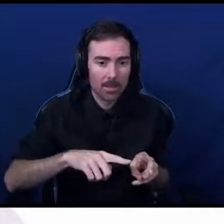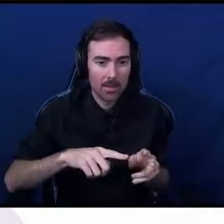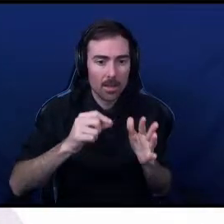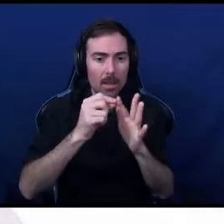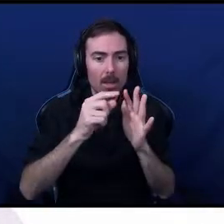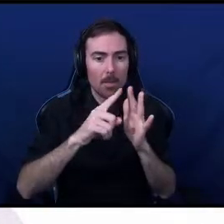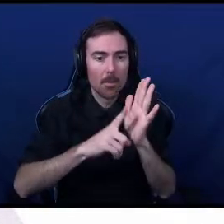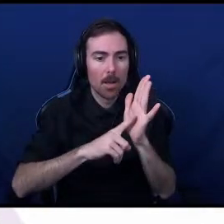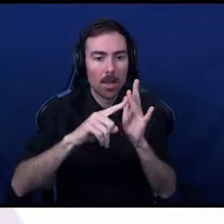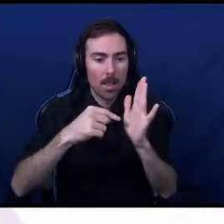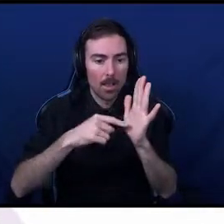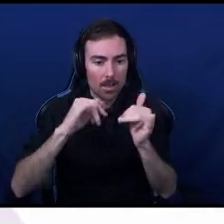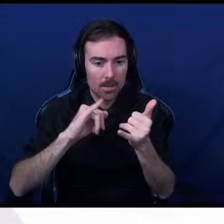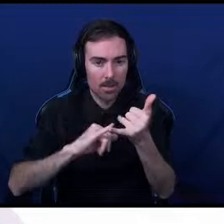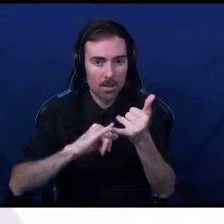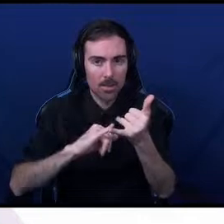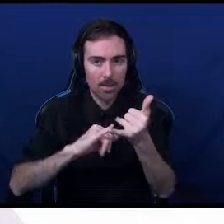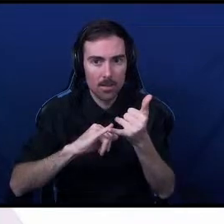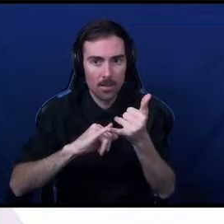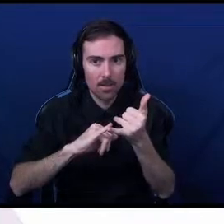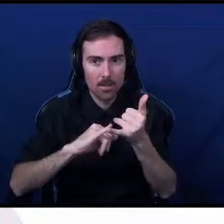actually perfectly fit the dimensions of the plane that was